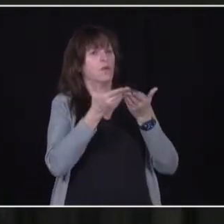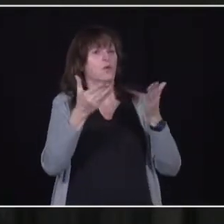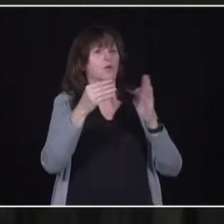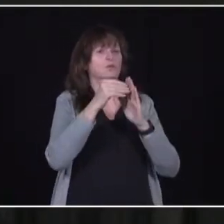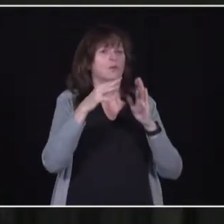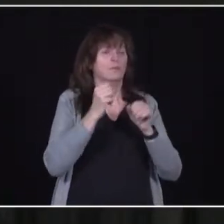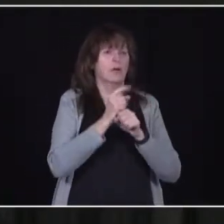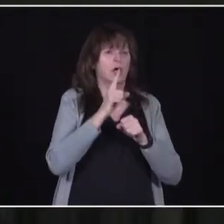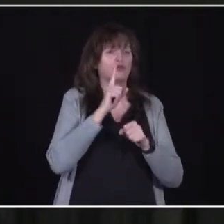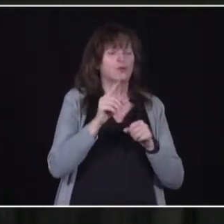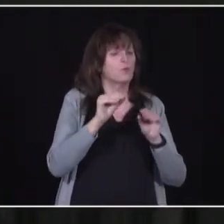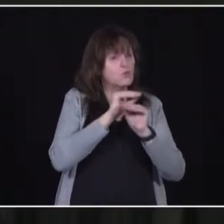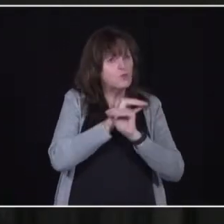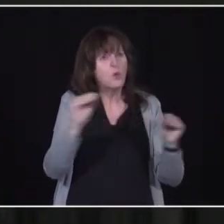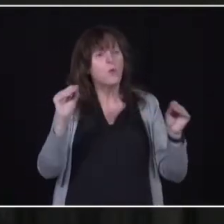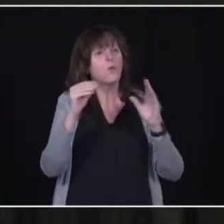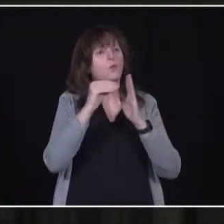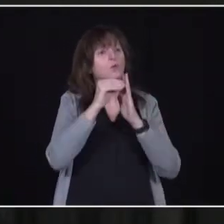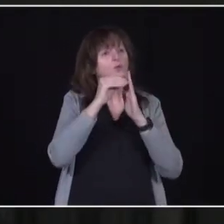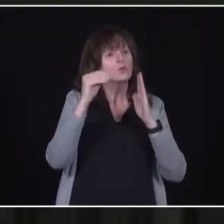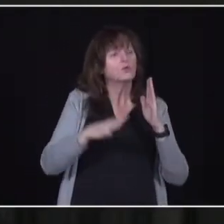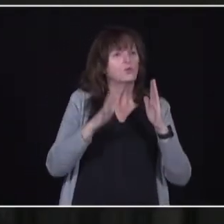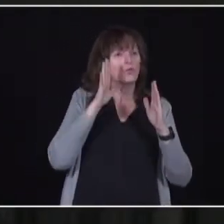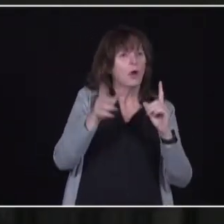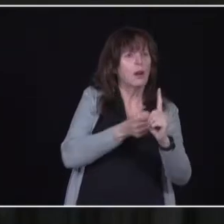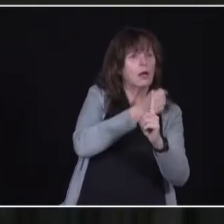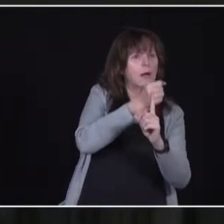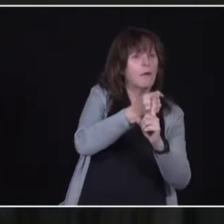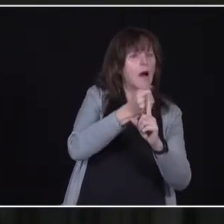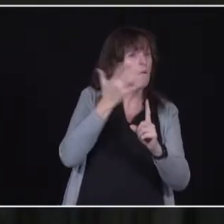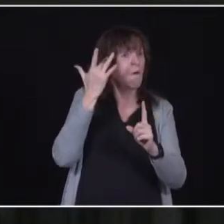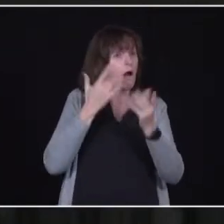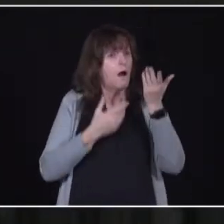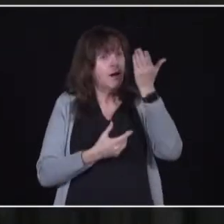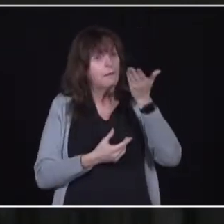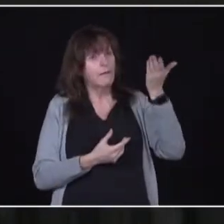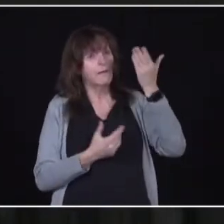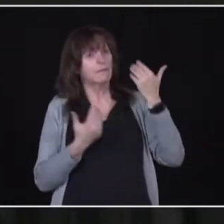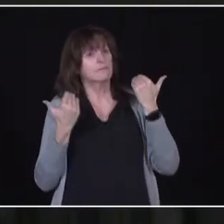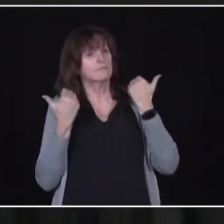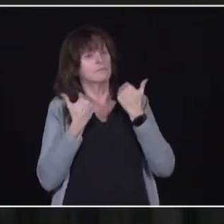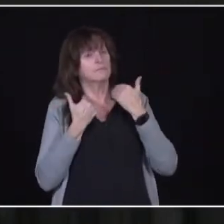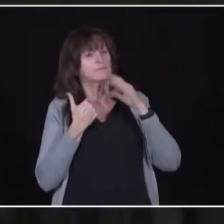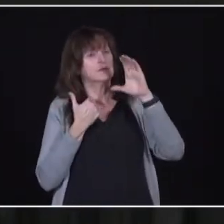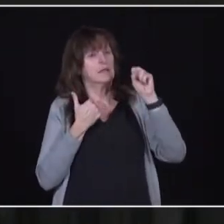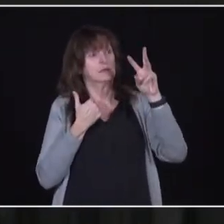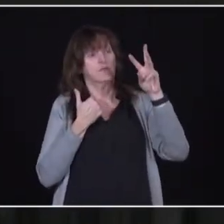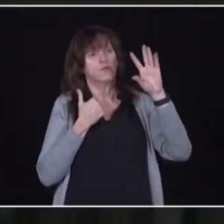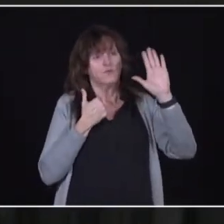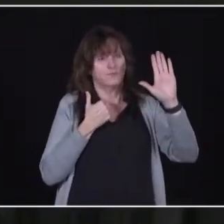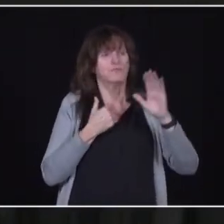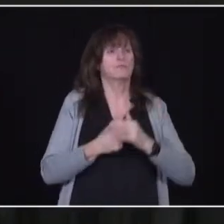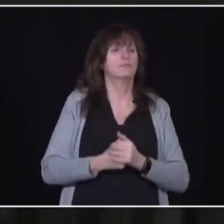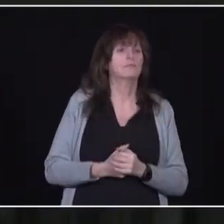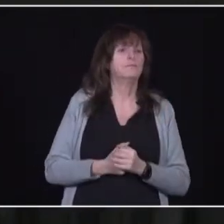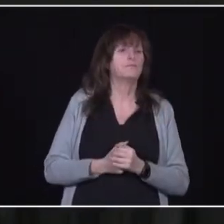closely. We are concerned about the students and want to make sure that no student is going to be